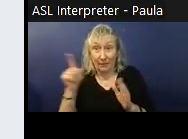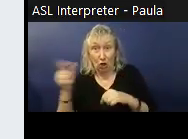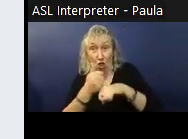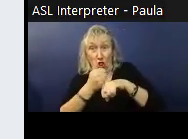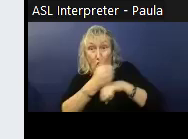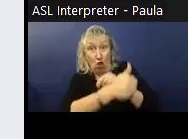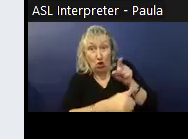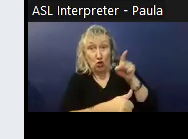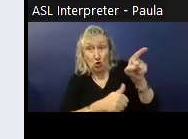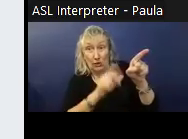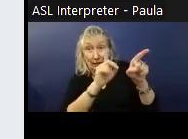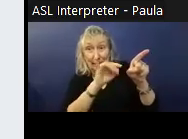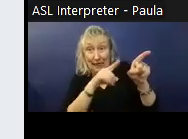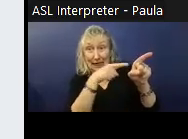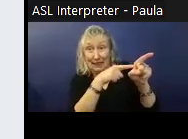current active investigation.